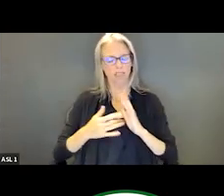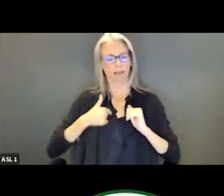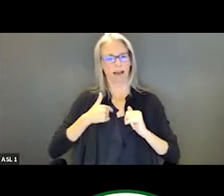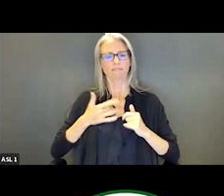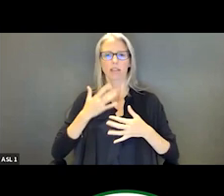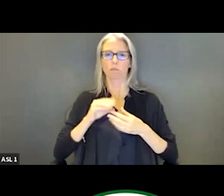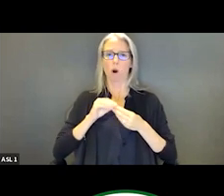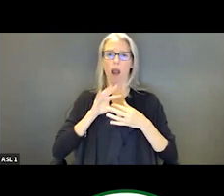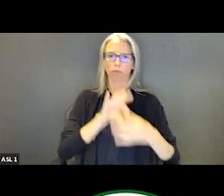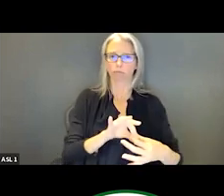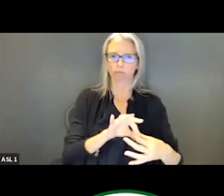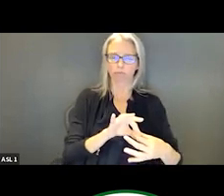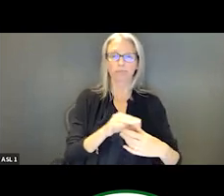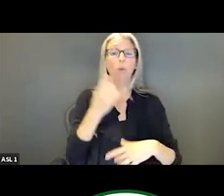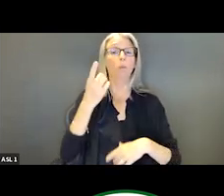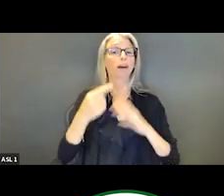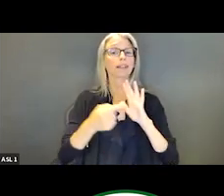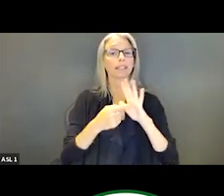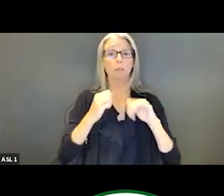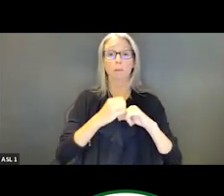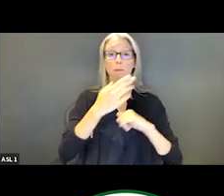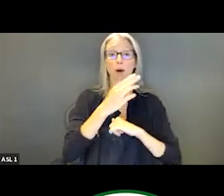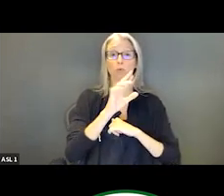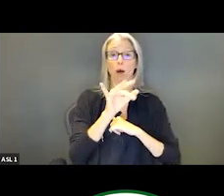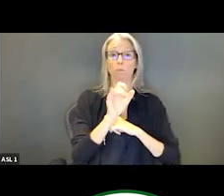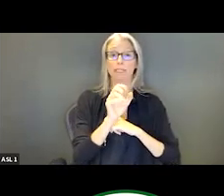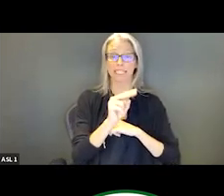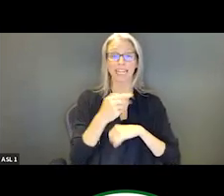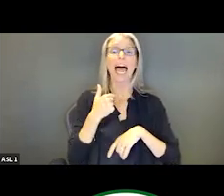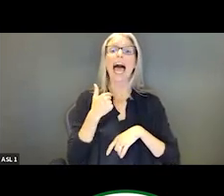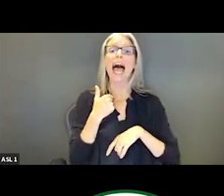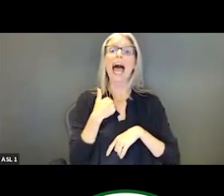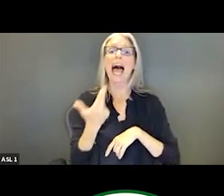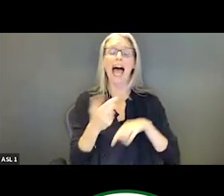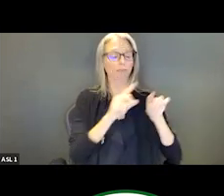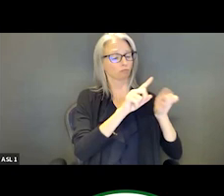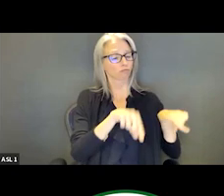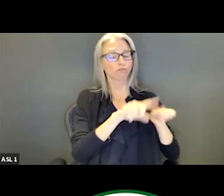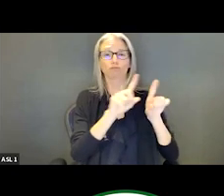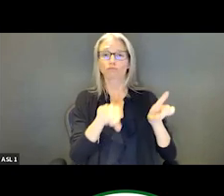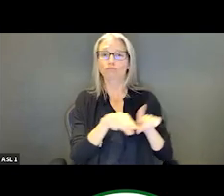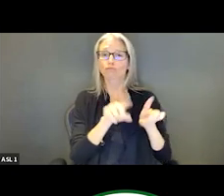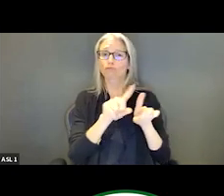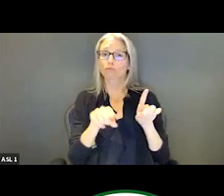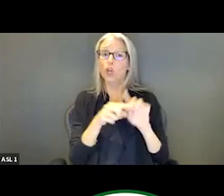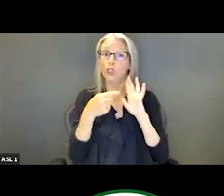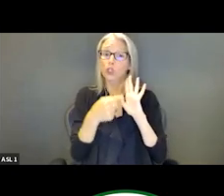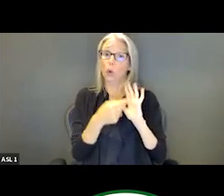seek to indigenous the park by depicting the history of the local land spoken through the local SIM First Nation.